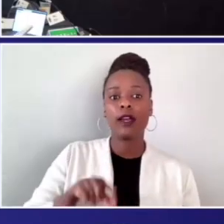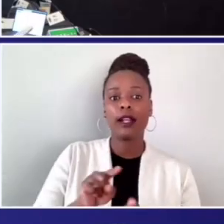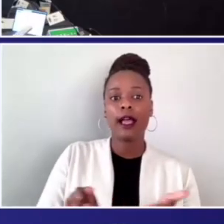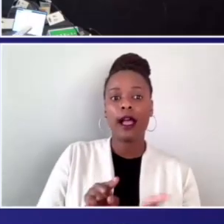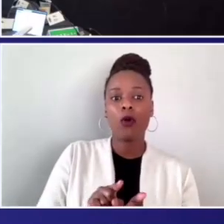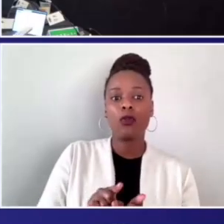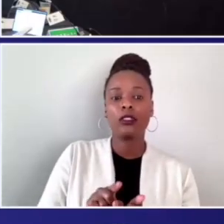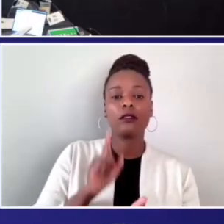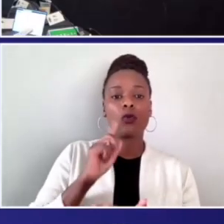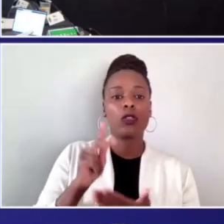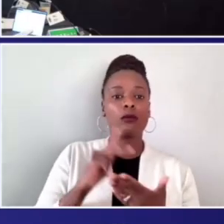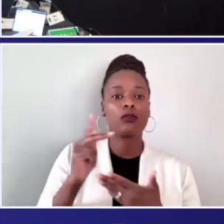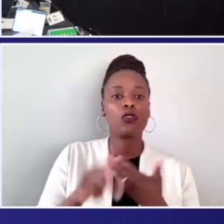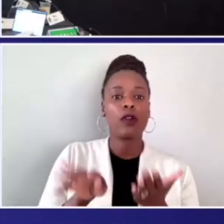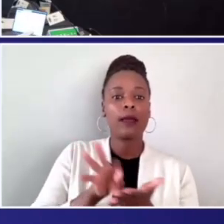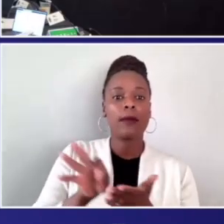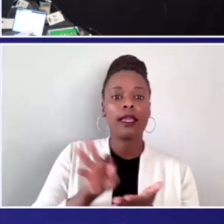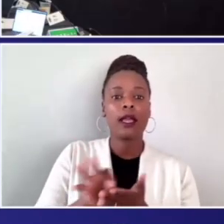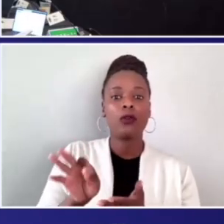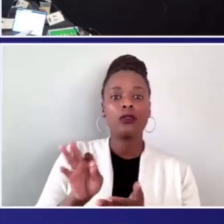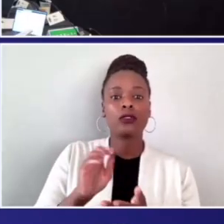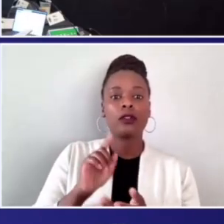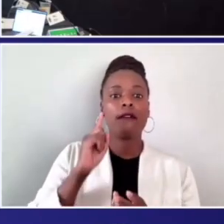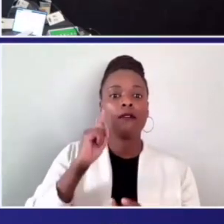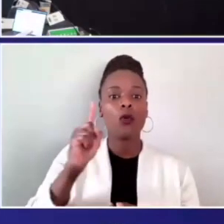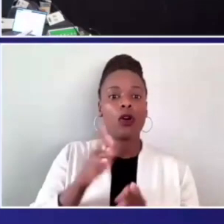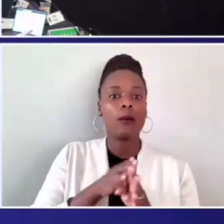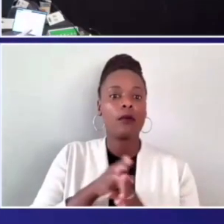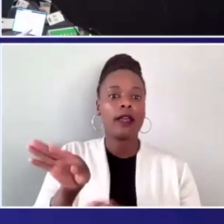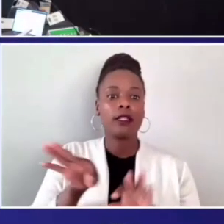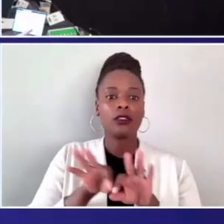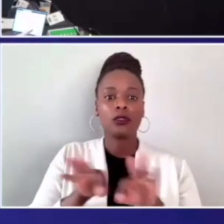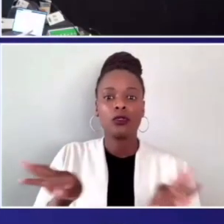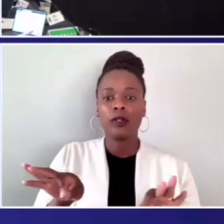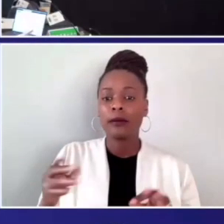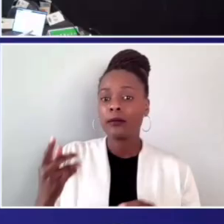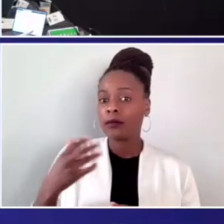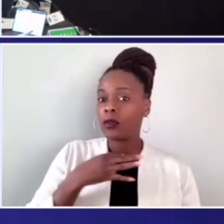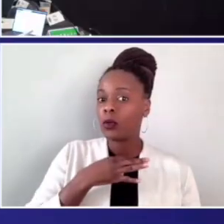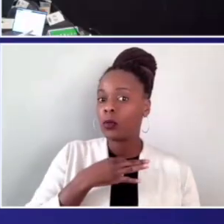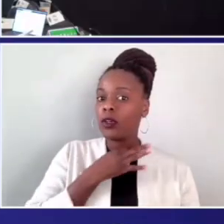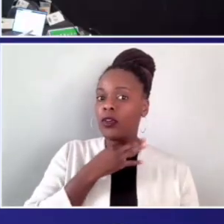and we were wondering if the committee would consider, should that be 75%,